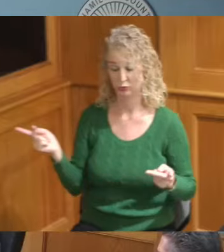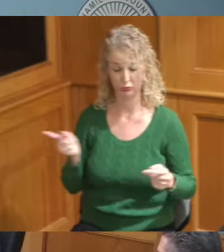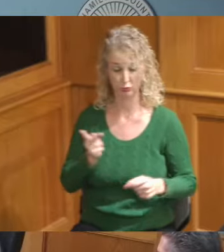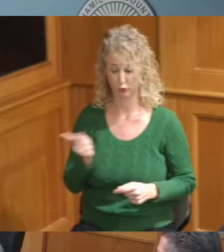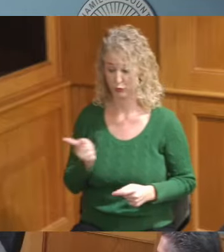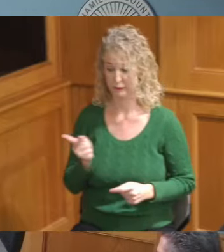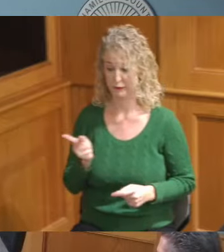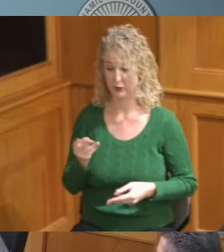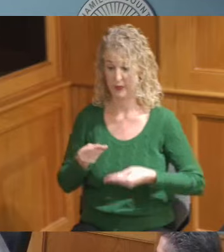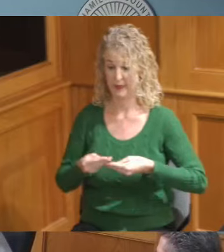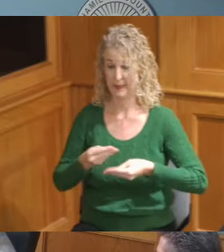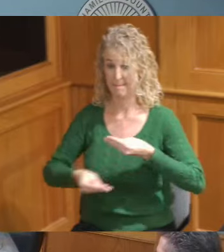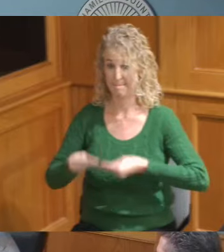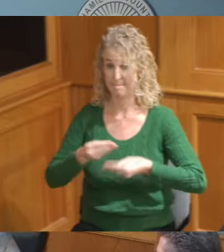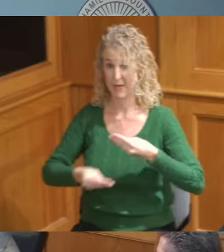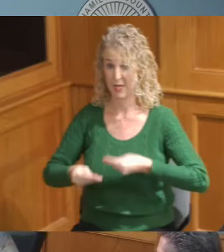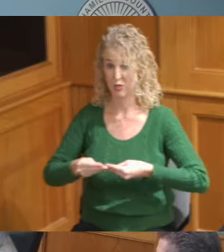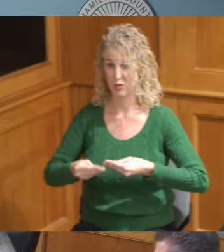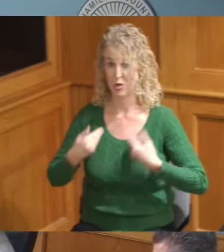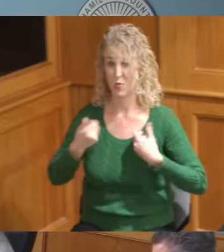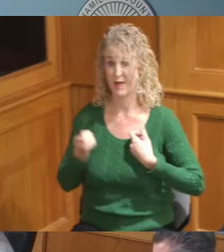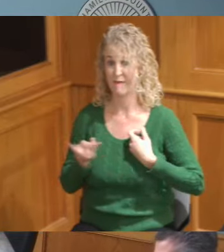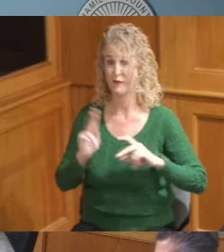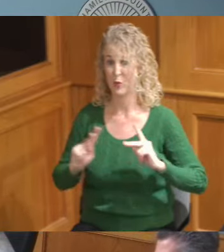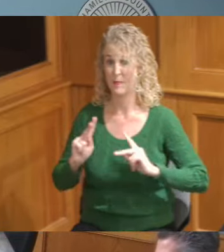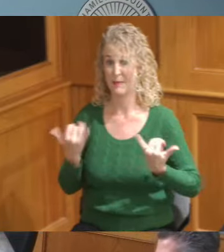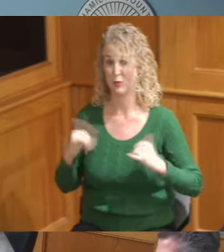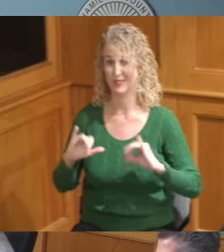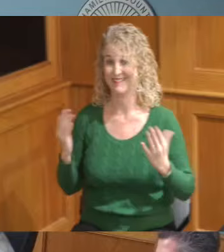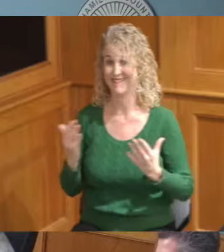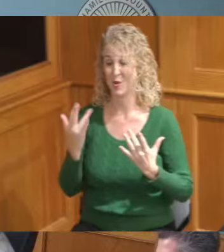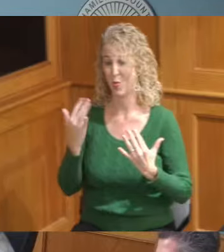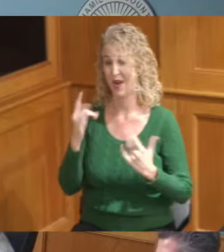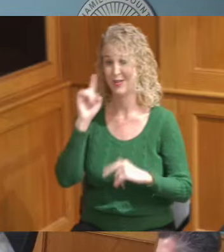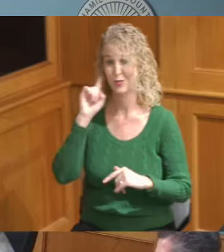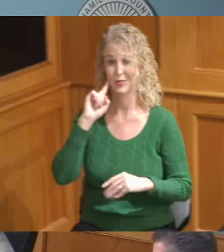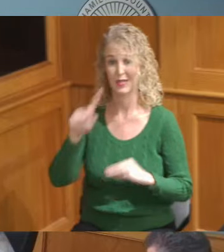the budgets, because we've got some folks from the public that are still here waiting for this item.